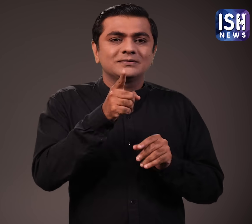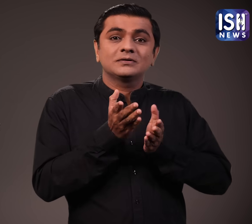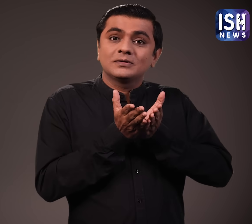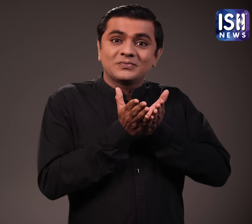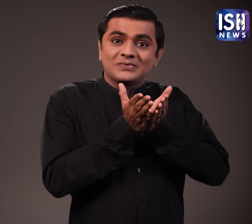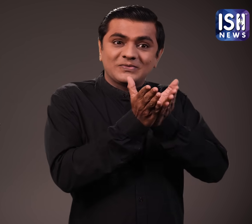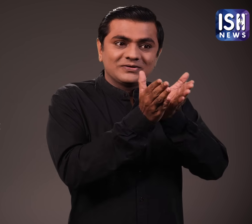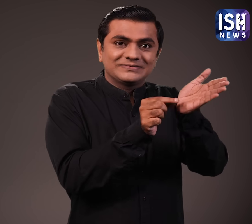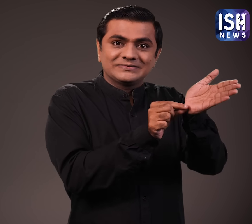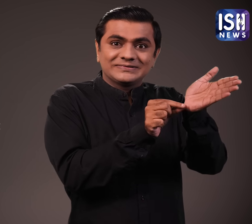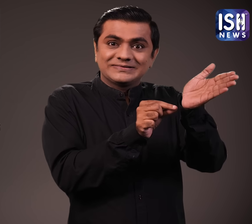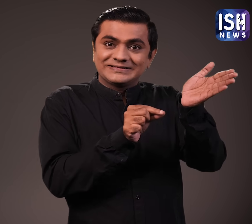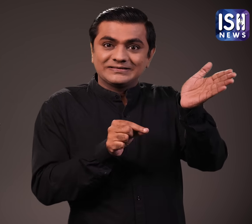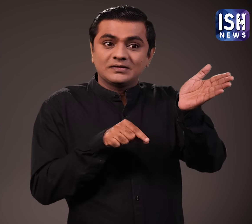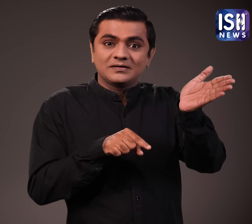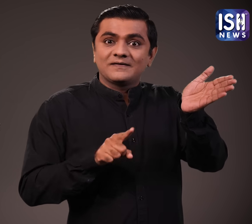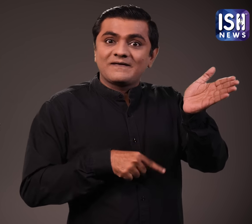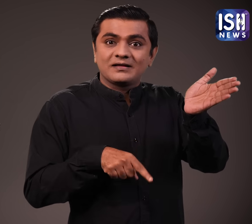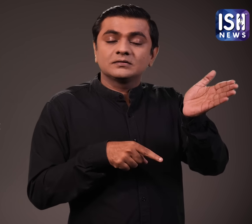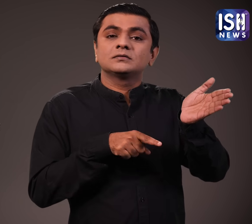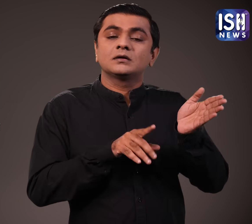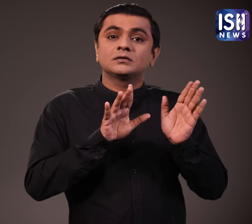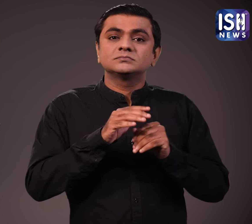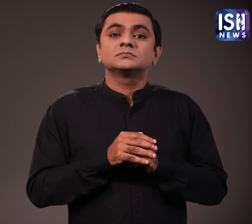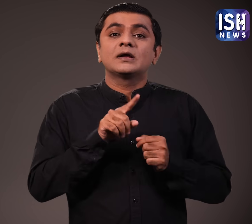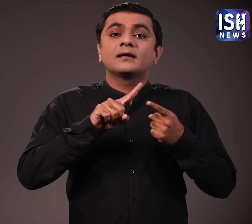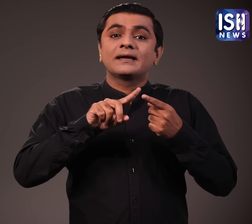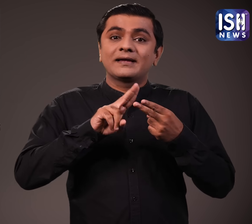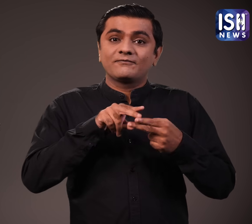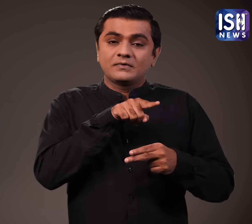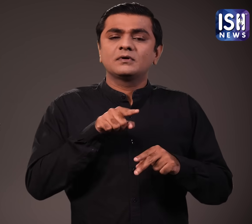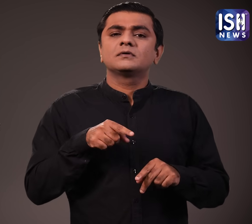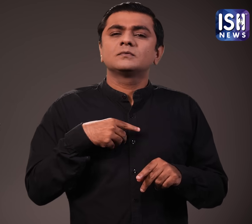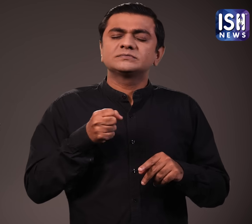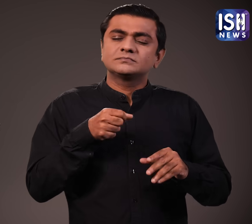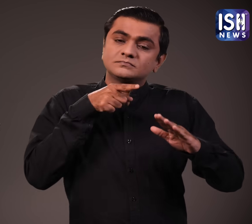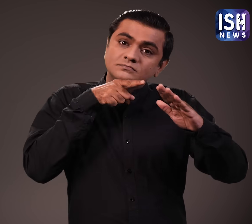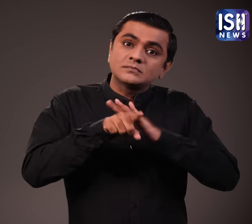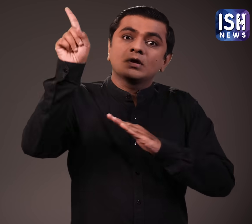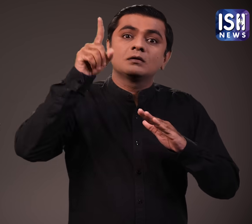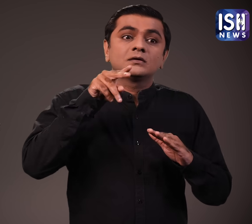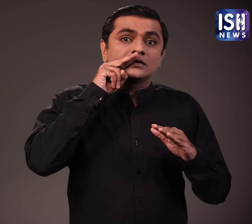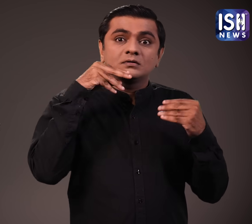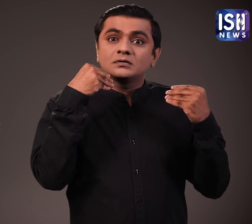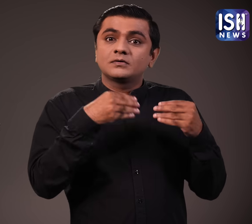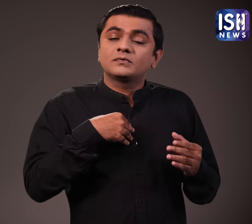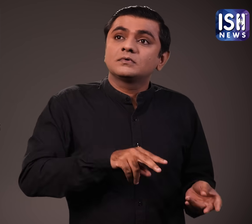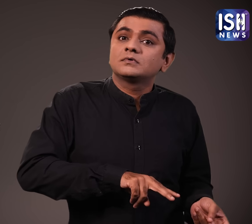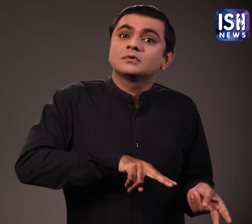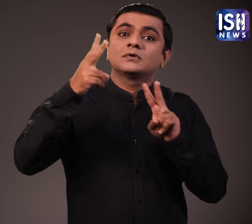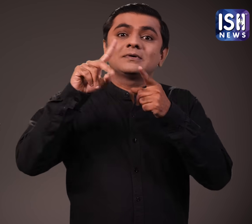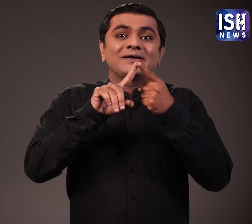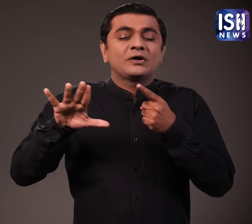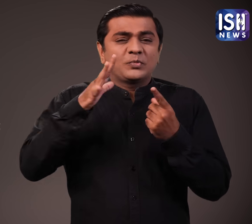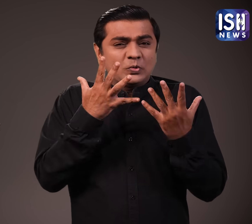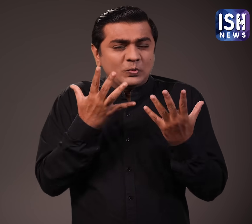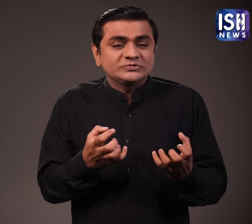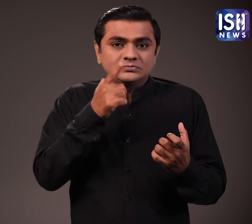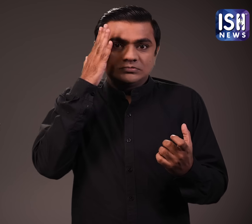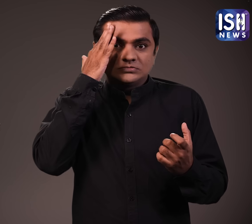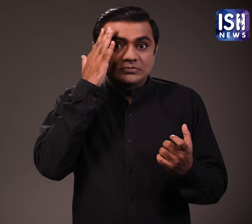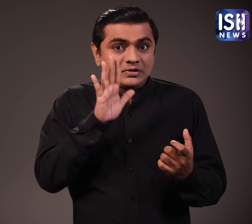Friday had decided to leave Nigeria by sitting above the ship's rudder.